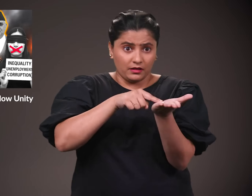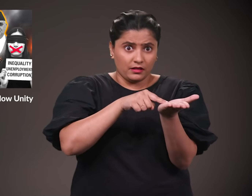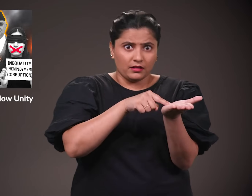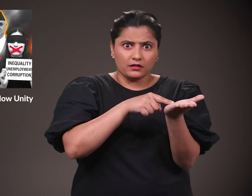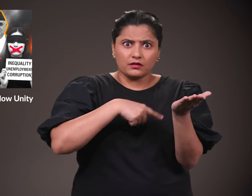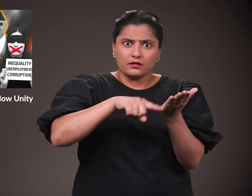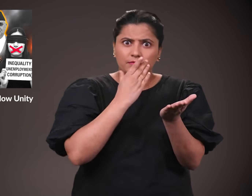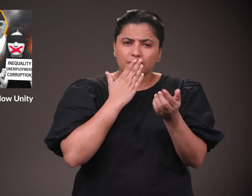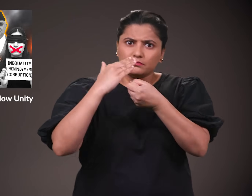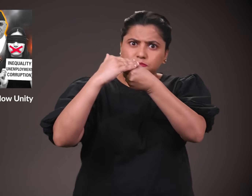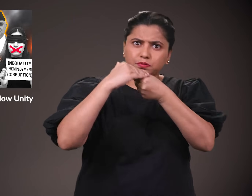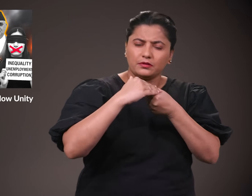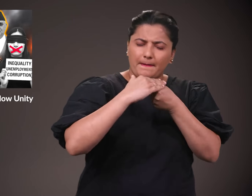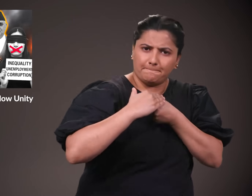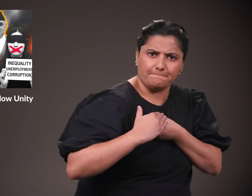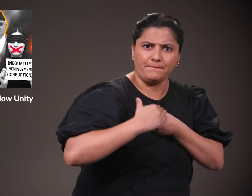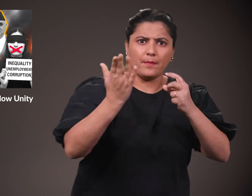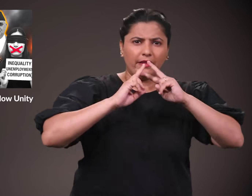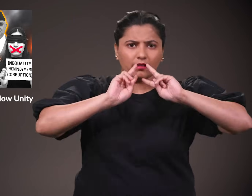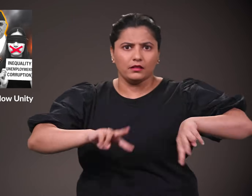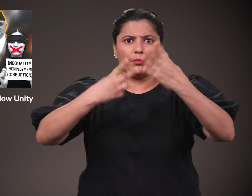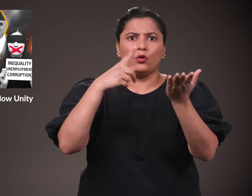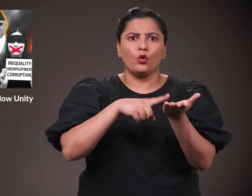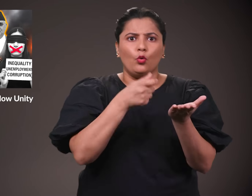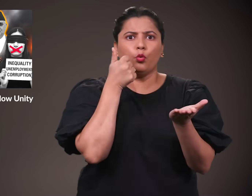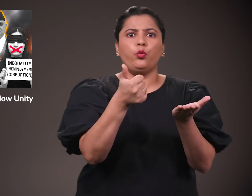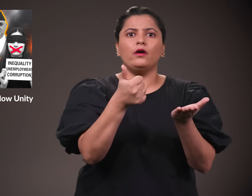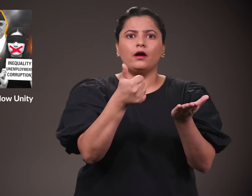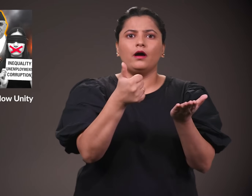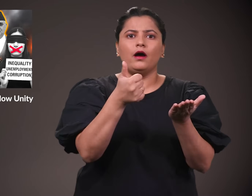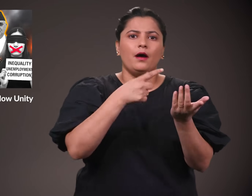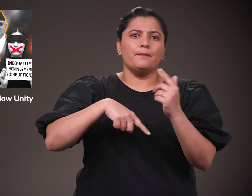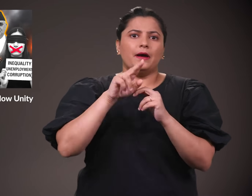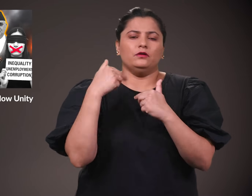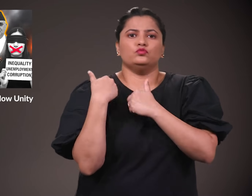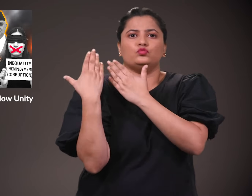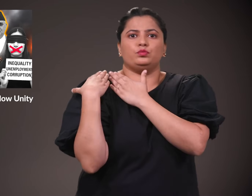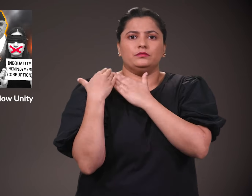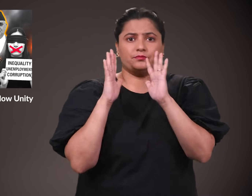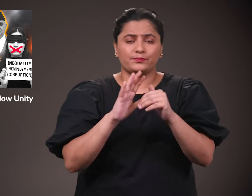while the other echoes the rising voices of liberty.